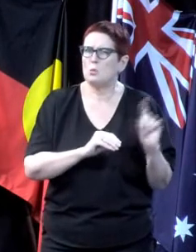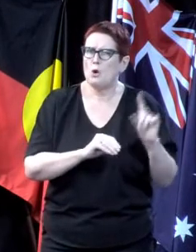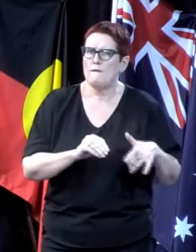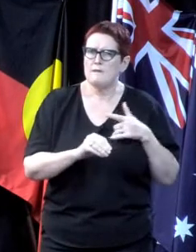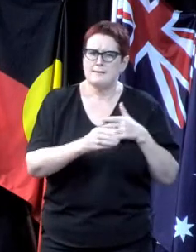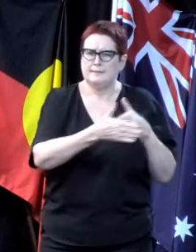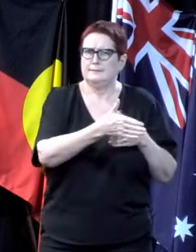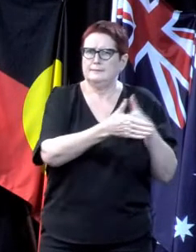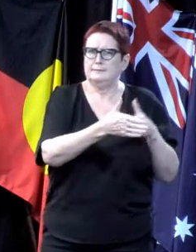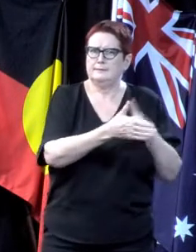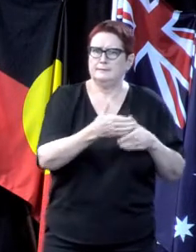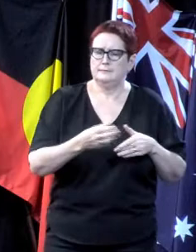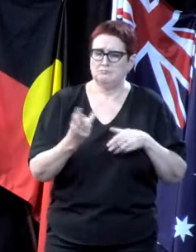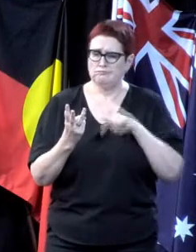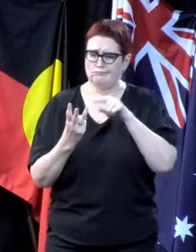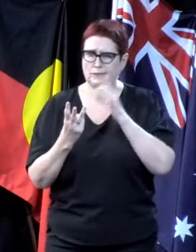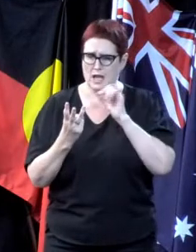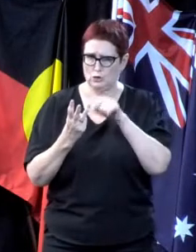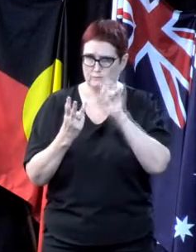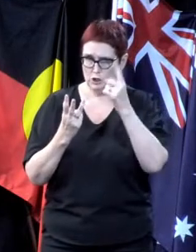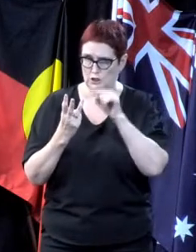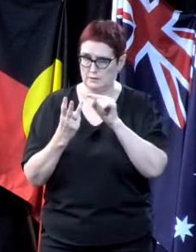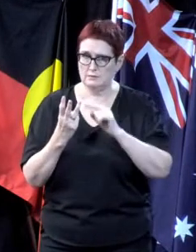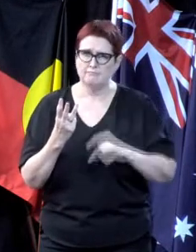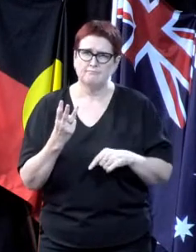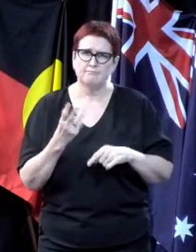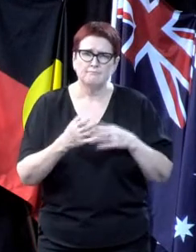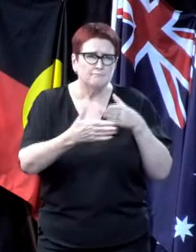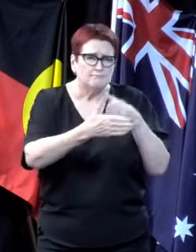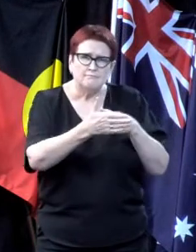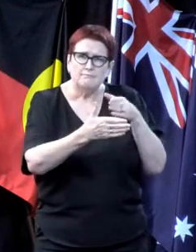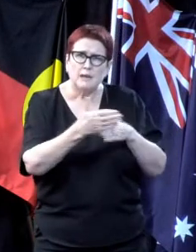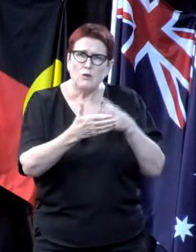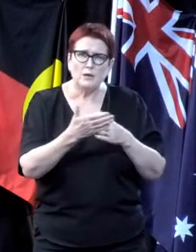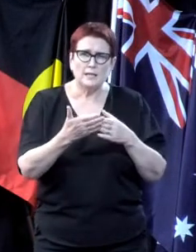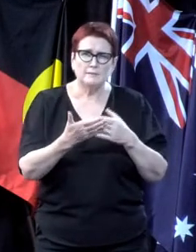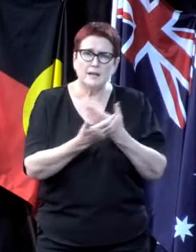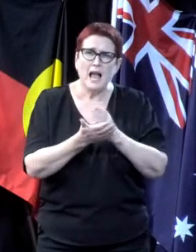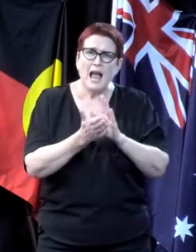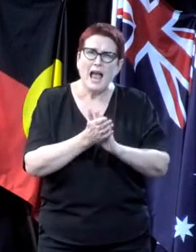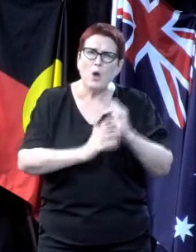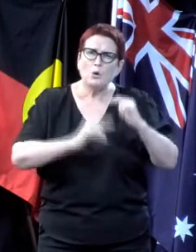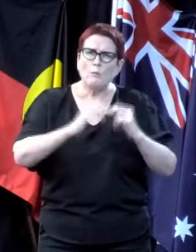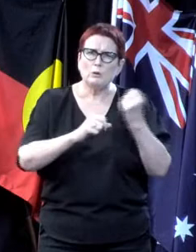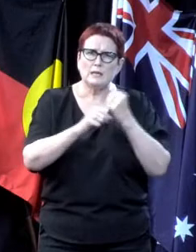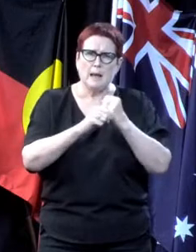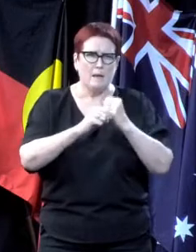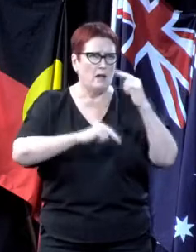You speak about a barrier being the architectural structure of your building and classrooms. Can you explain that, please.